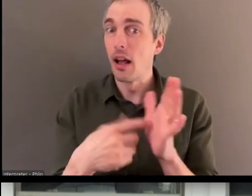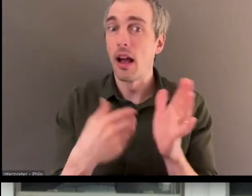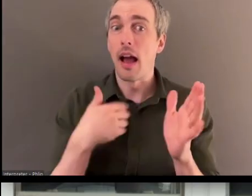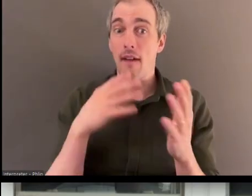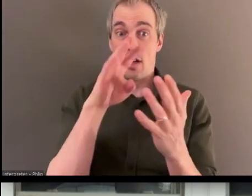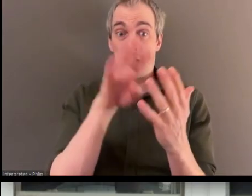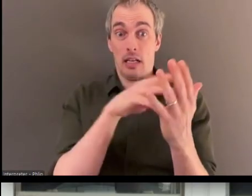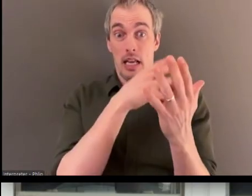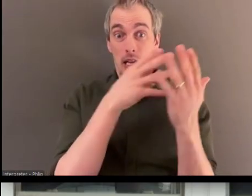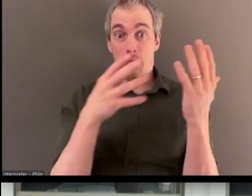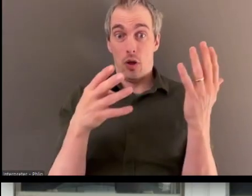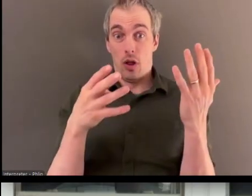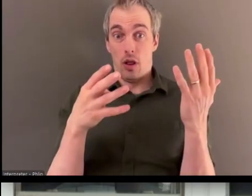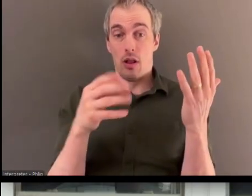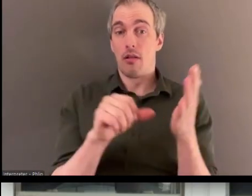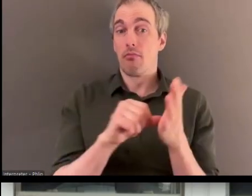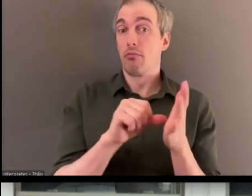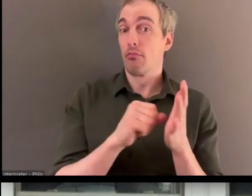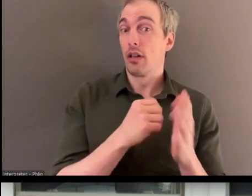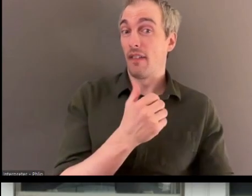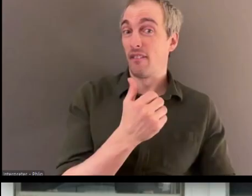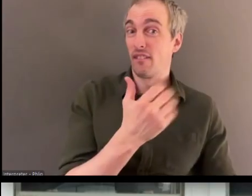I'll open up the image for...